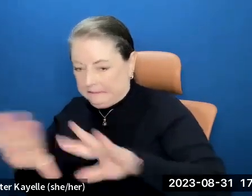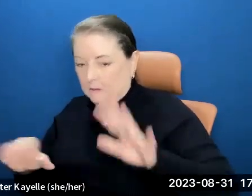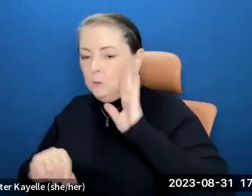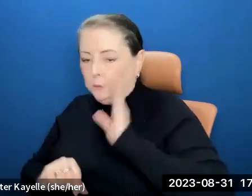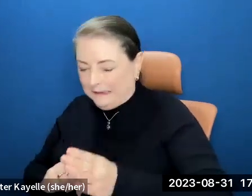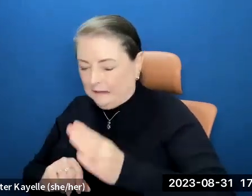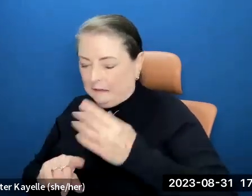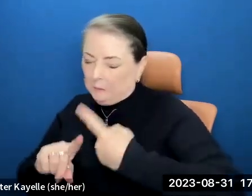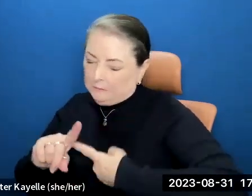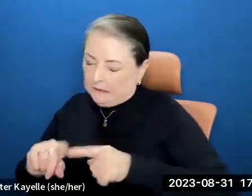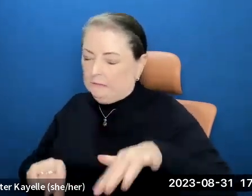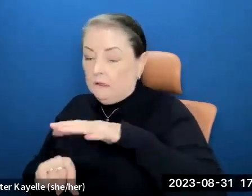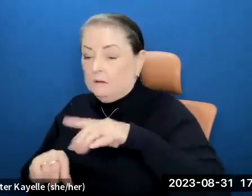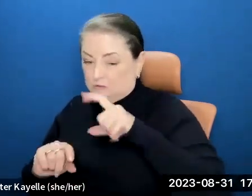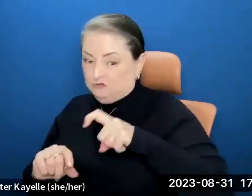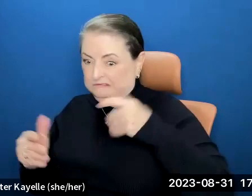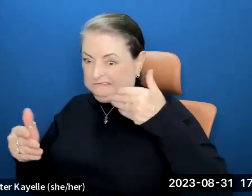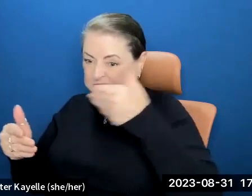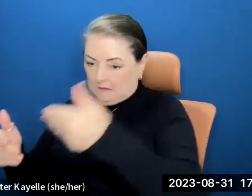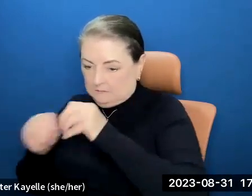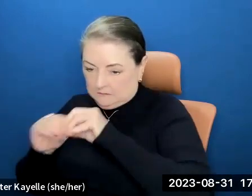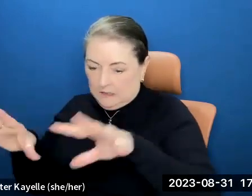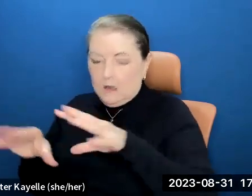um but that should be coming and then these people will be able to just kind of apply as